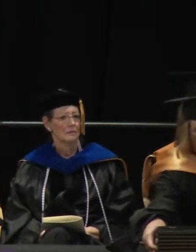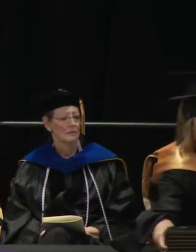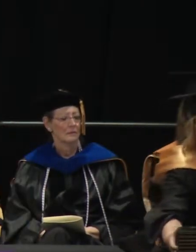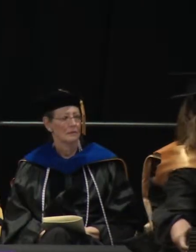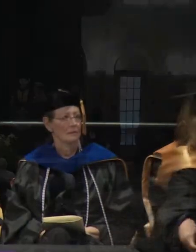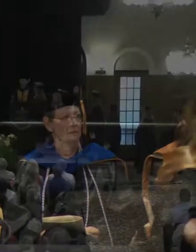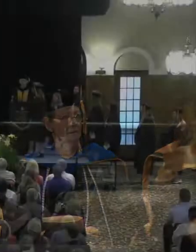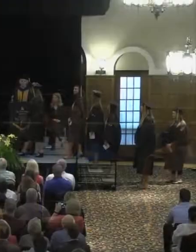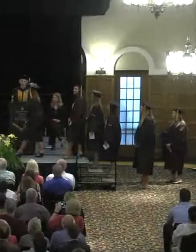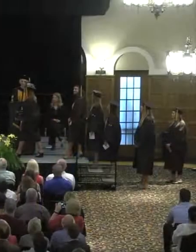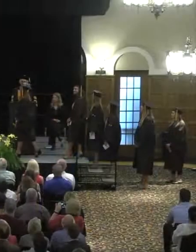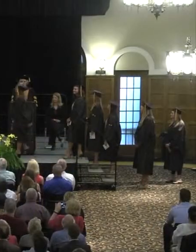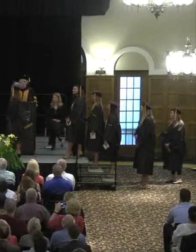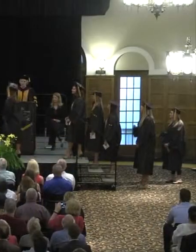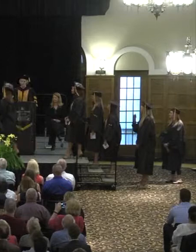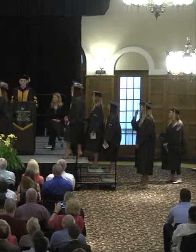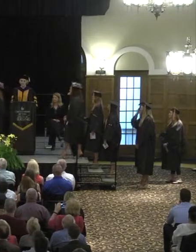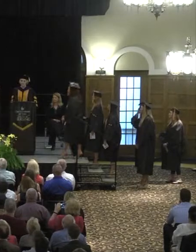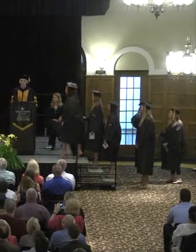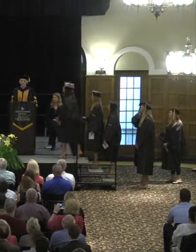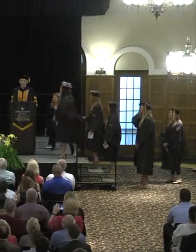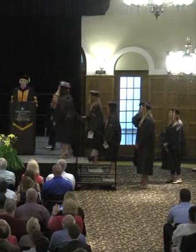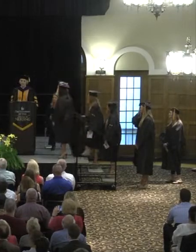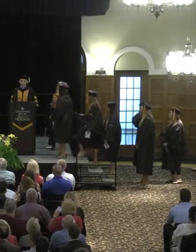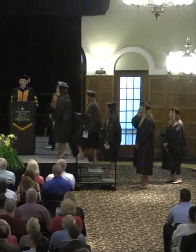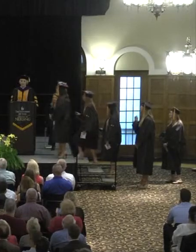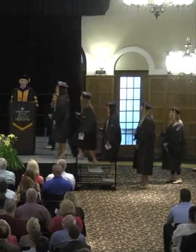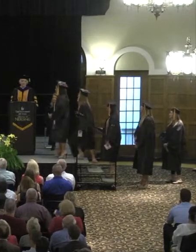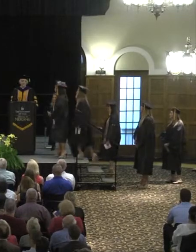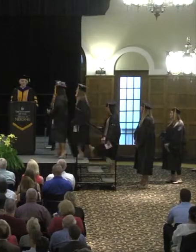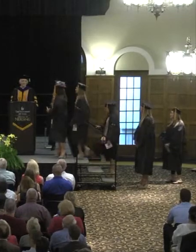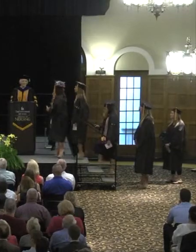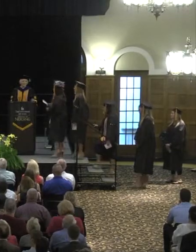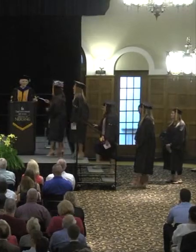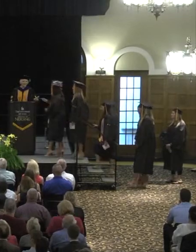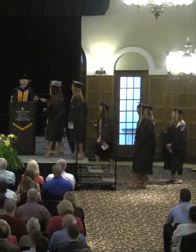Brianna Sikorski, BSN, Bachelor of Science in Nursing.